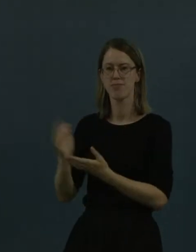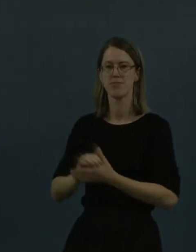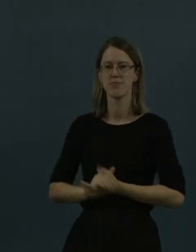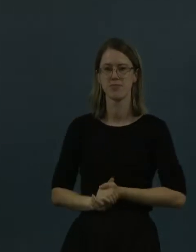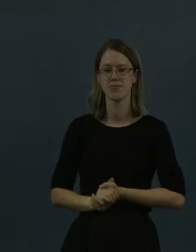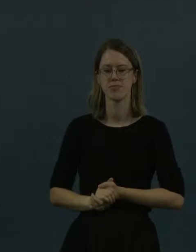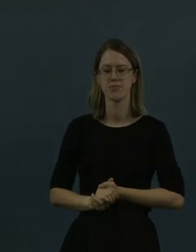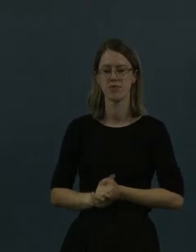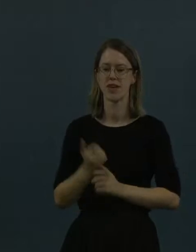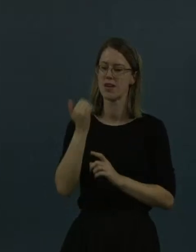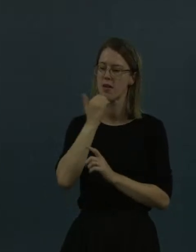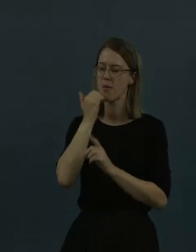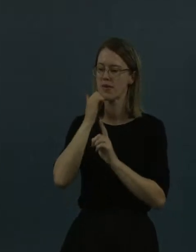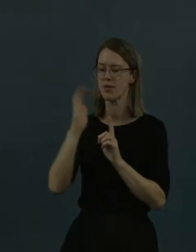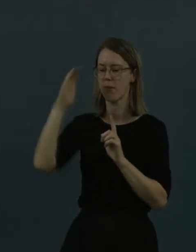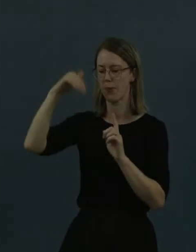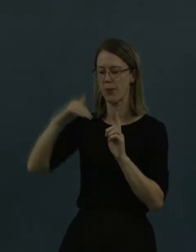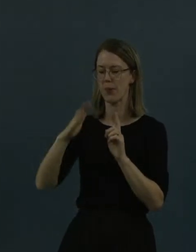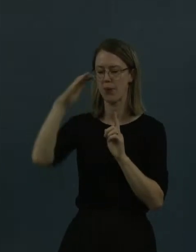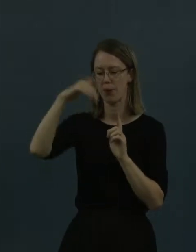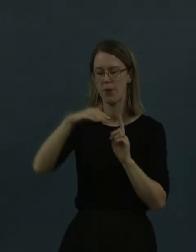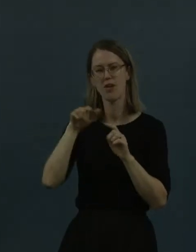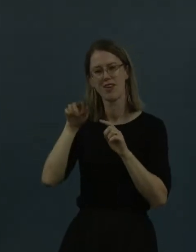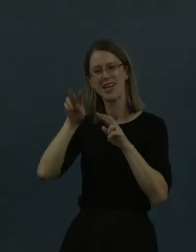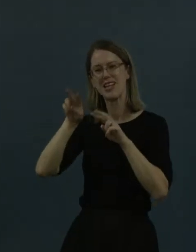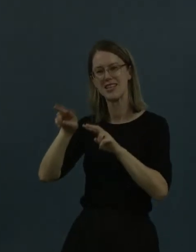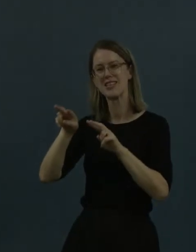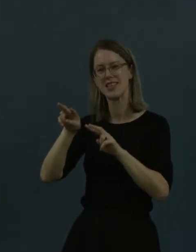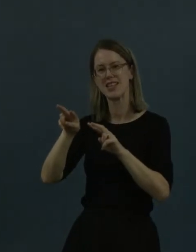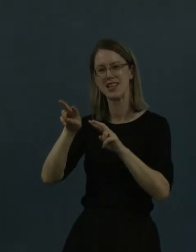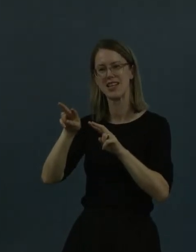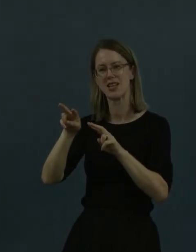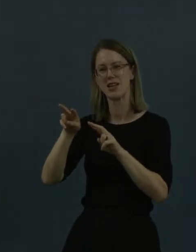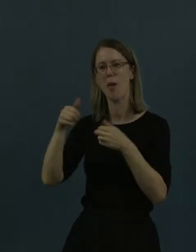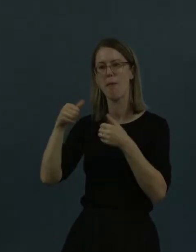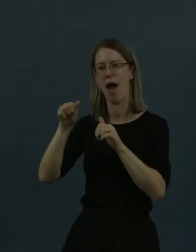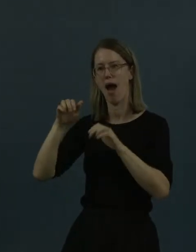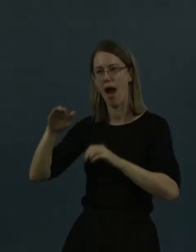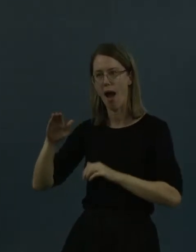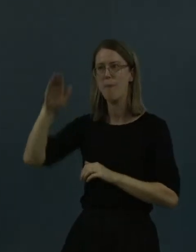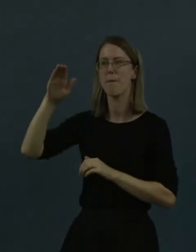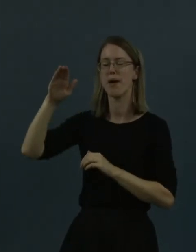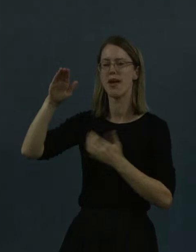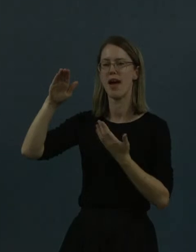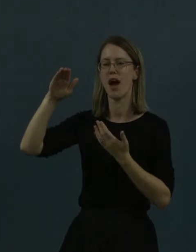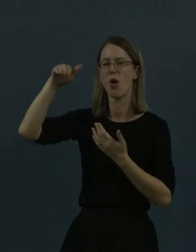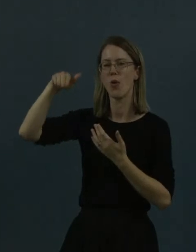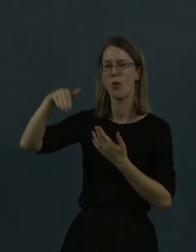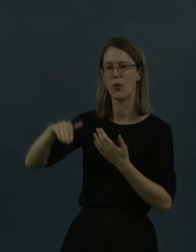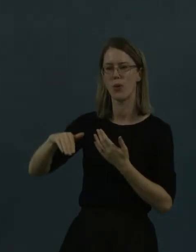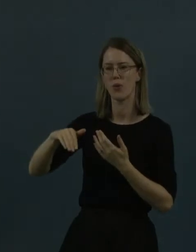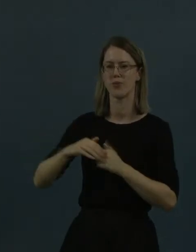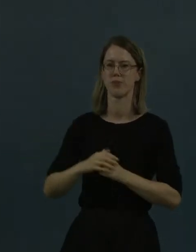Metro. And while the numbers bounce around a bit, you can